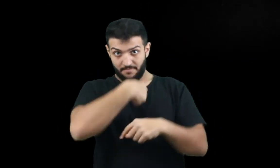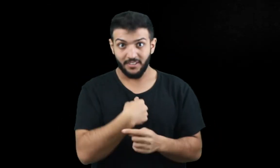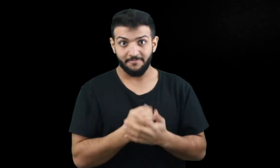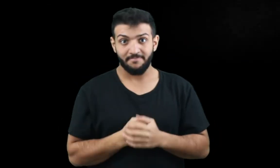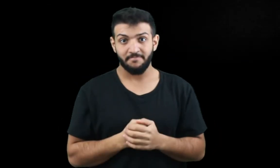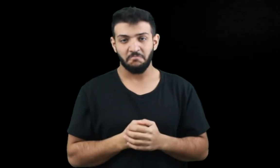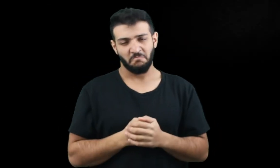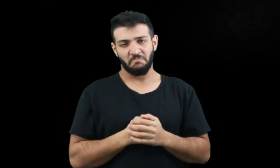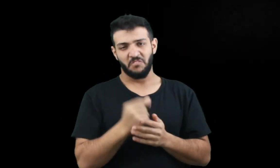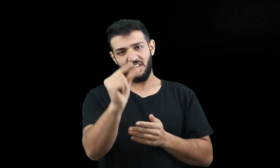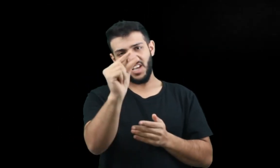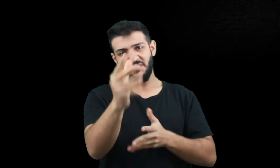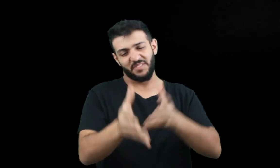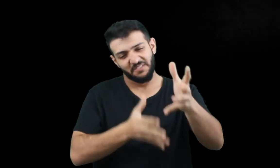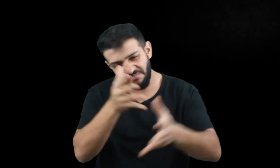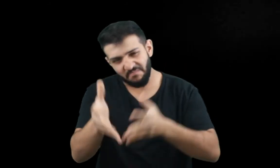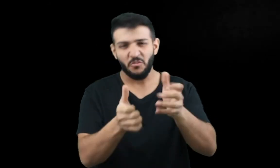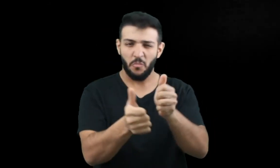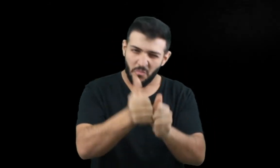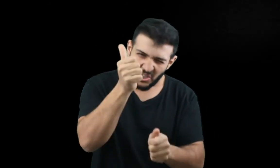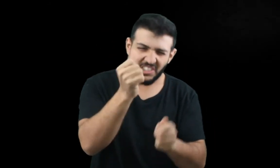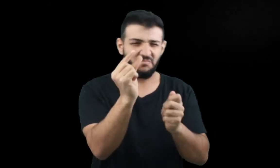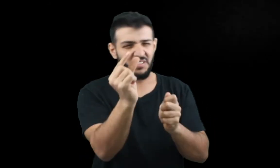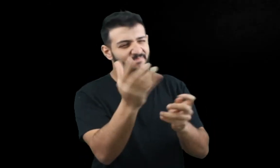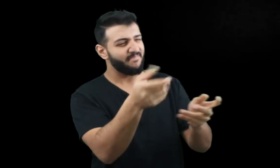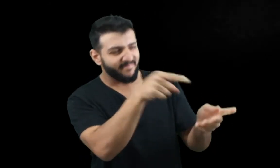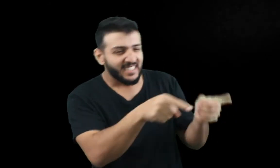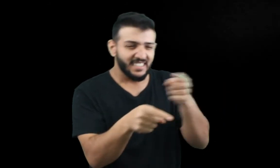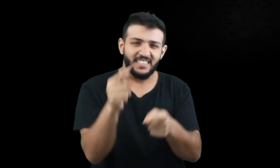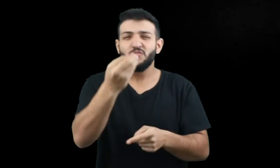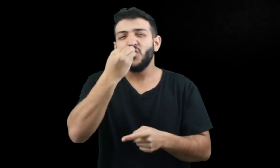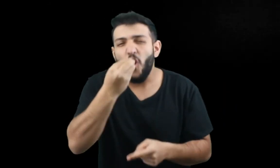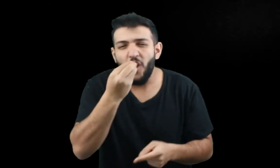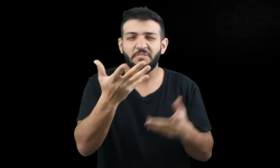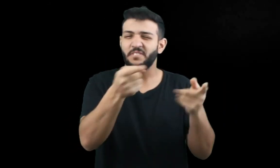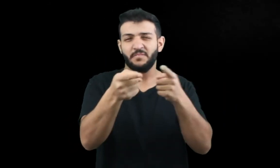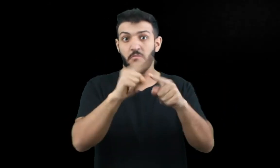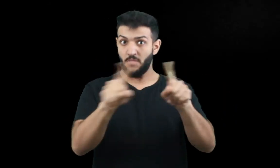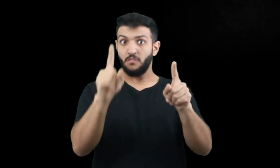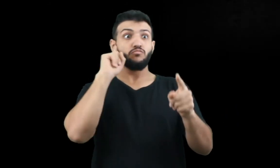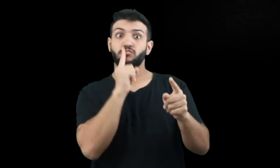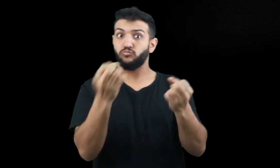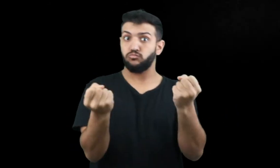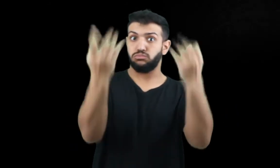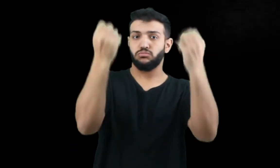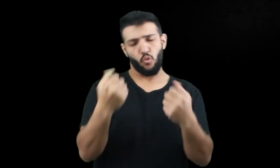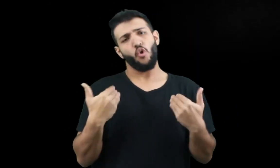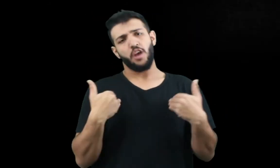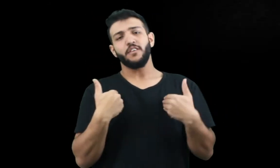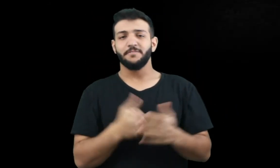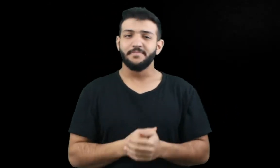My family doesn't sign. They just gesture and point. But I have deaf friends I can sign with.